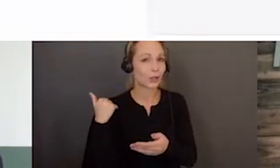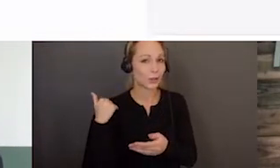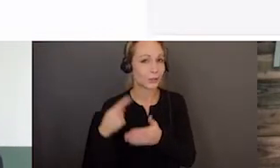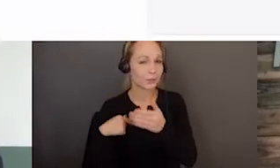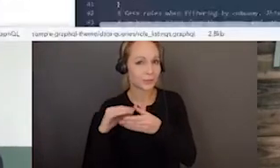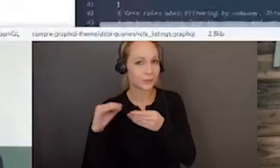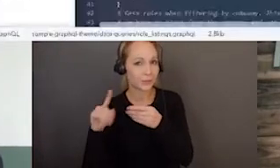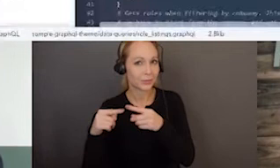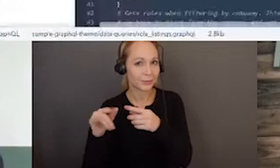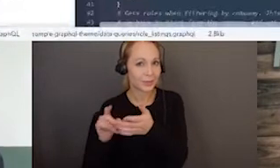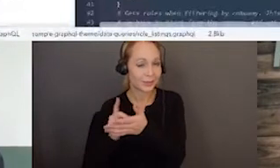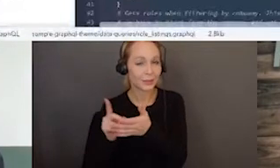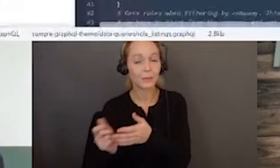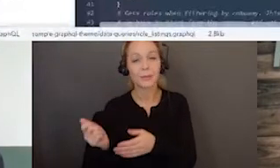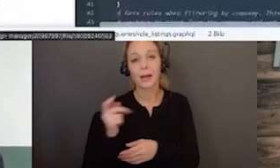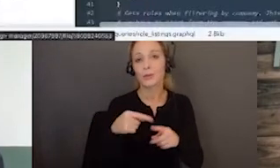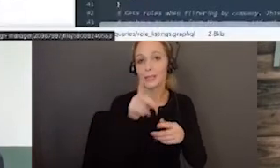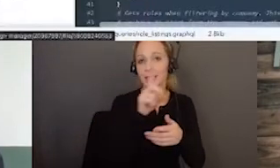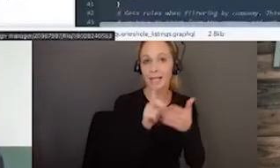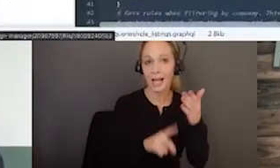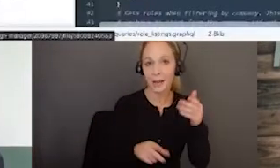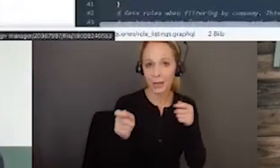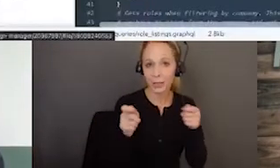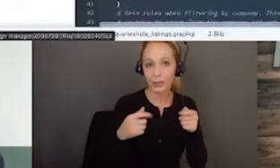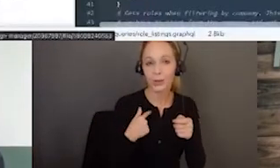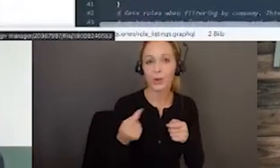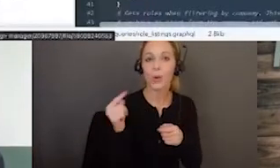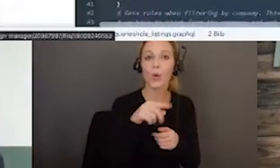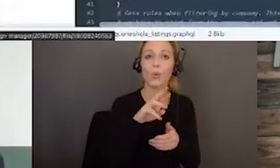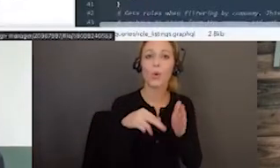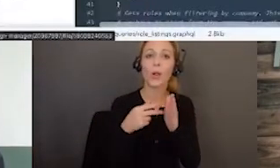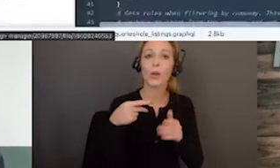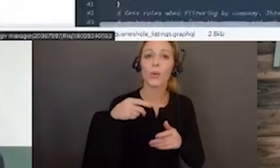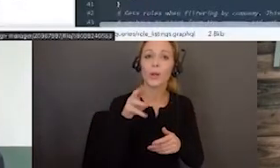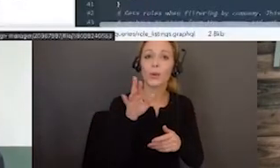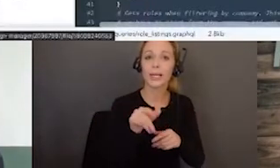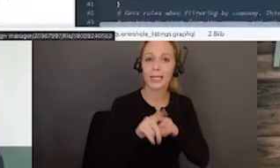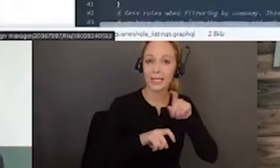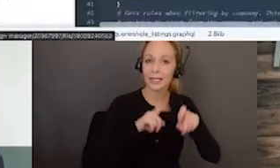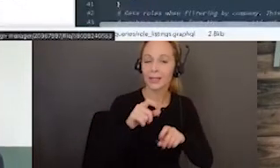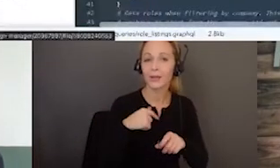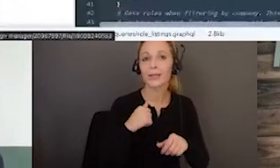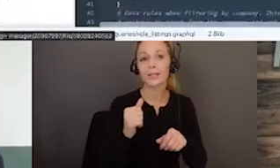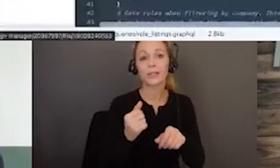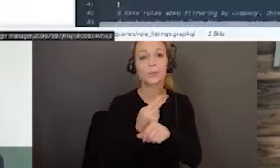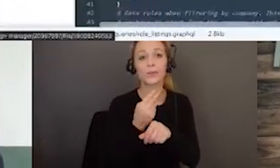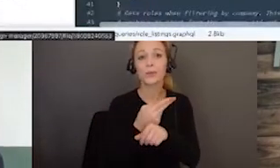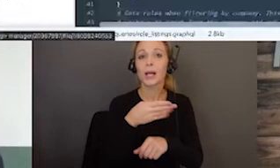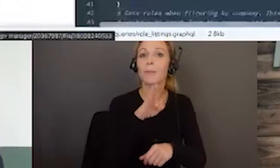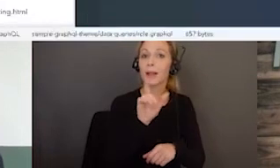SO BACK TO THE DESIGN MANAGER, WE GO TO THE ROLE QUERY. YOU CAN SEE WE'RE USING HUBBLE TO RETRIEVE THE DYNAMIC